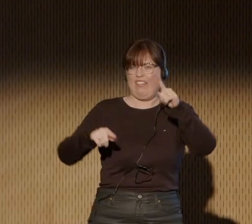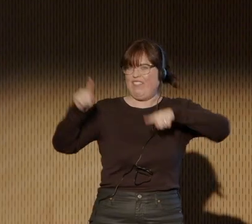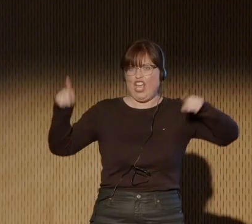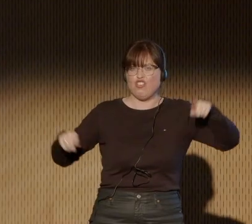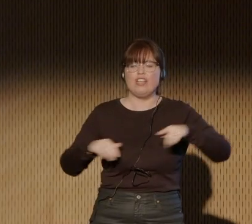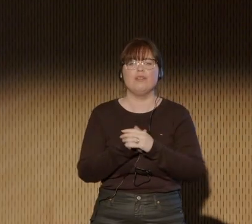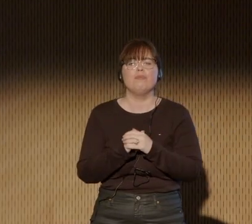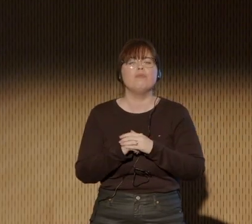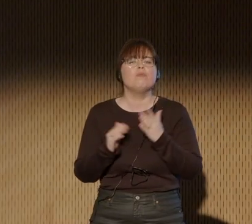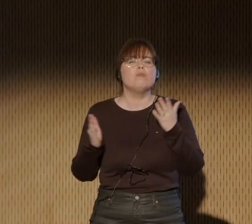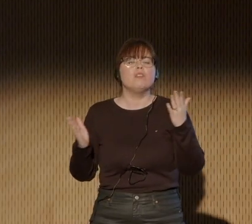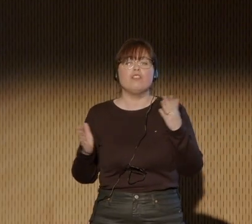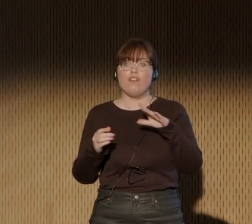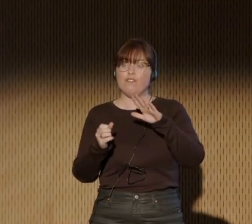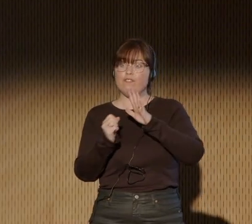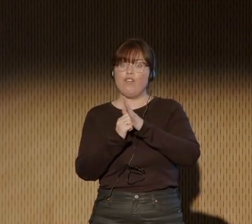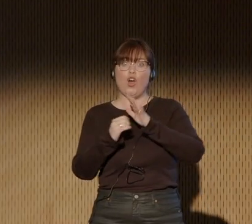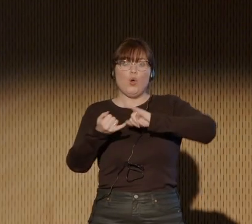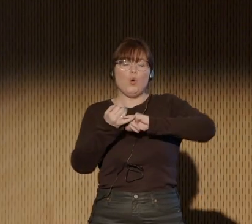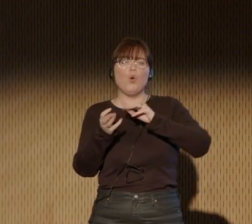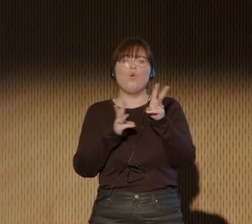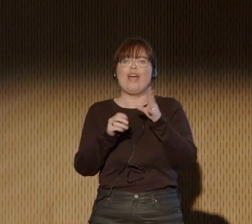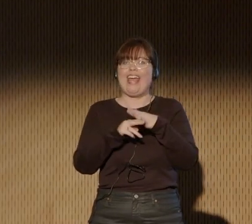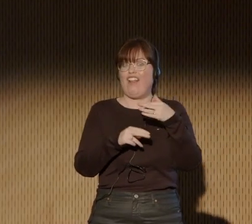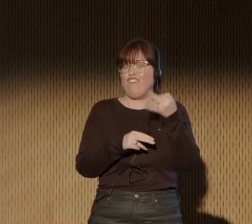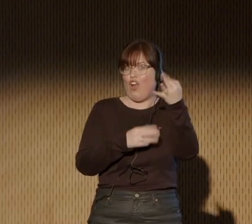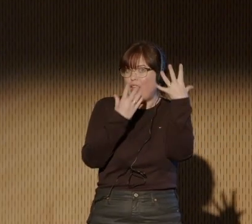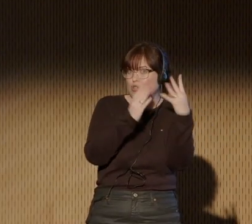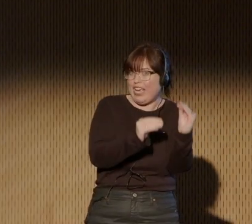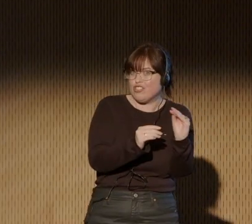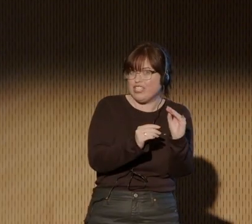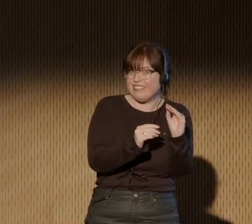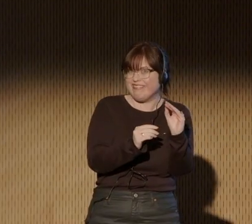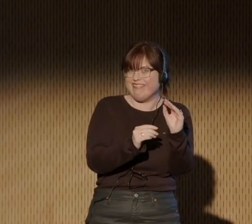critical for respondents working in further education and training, in order, they felt,